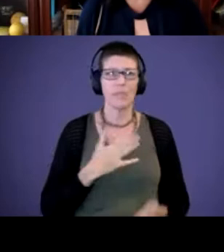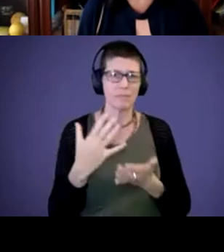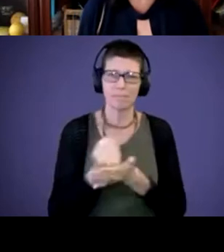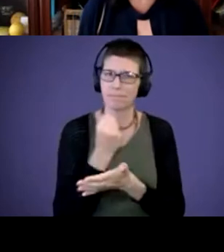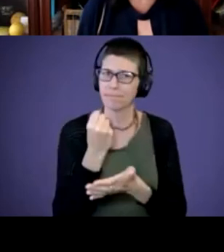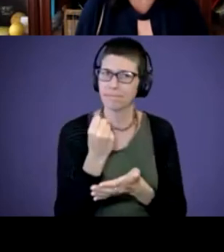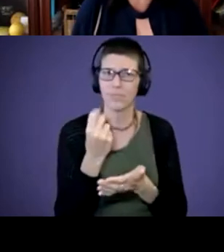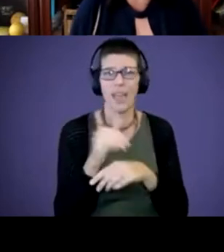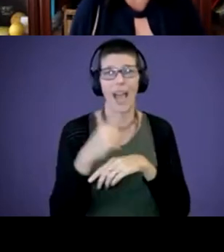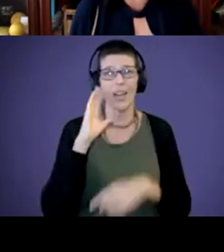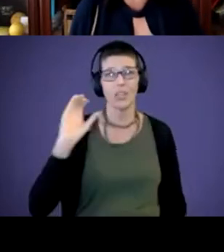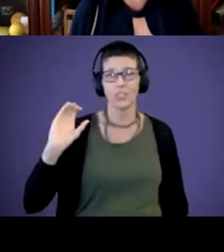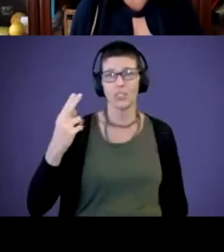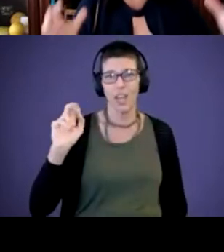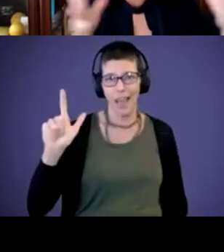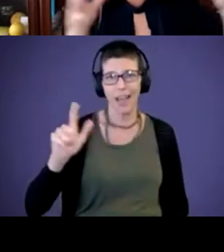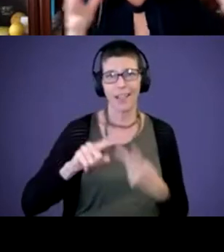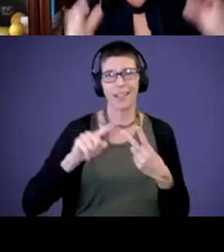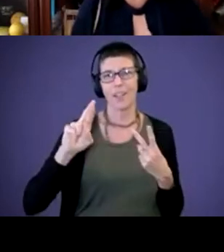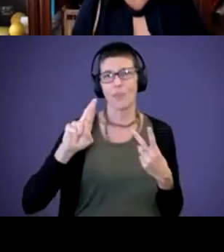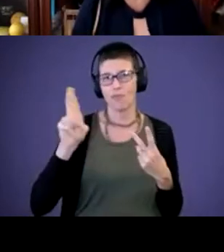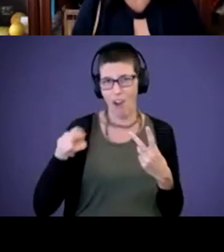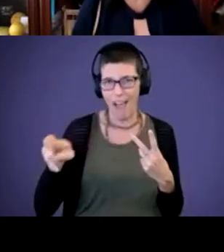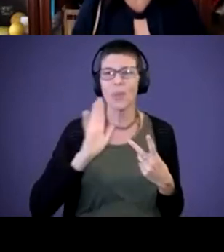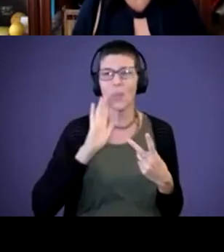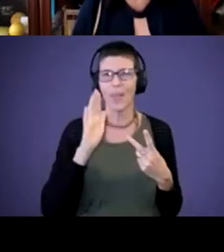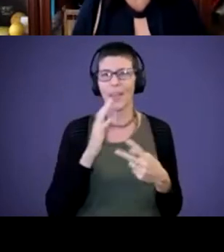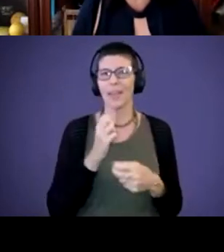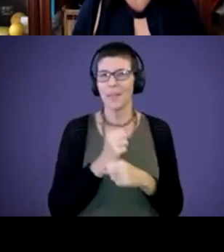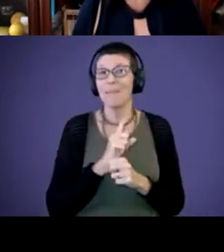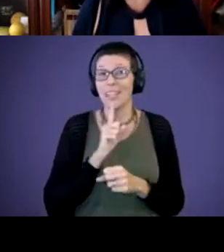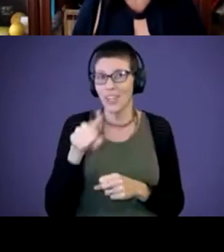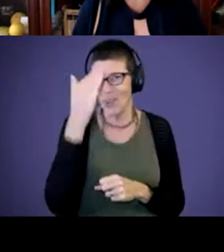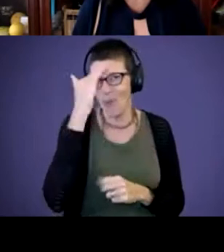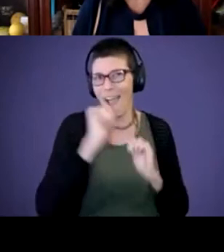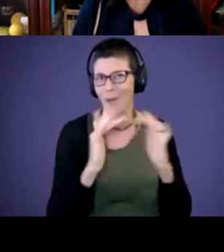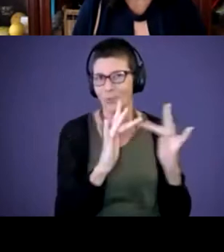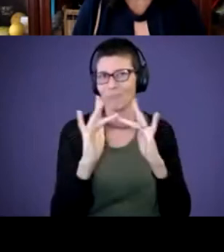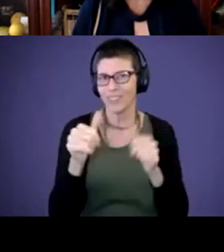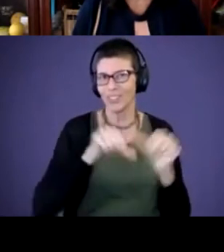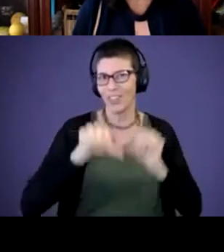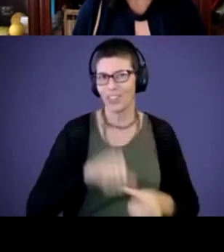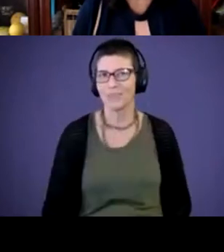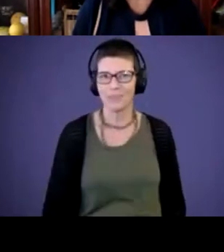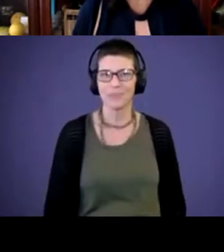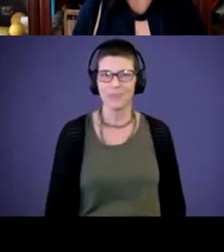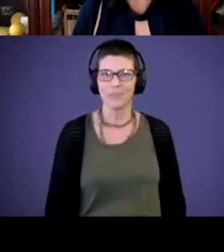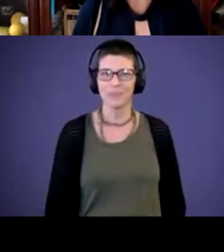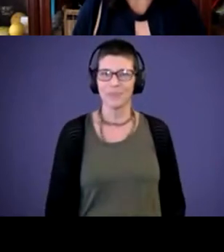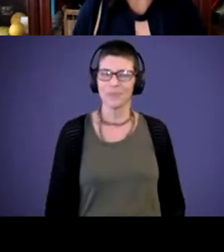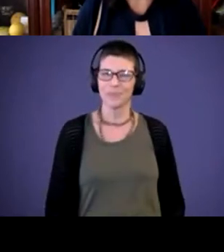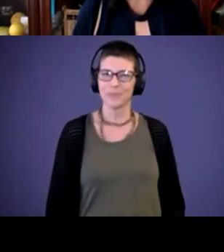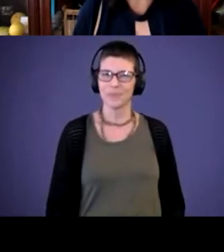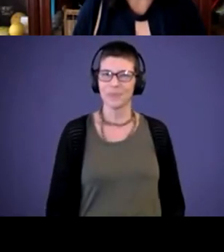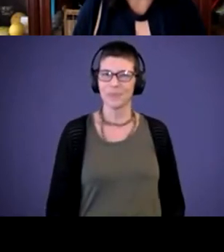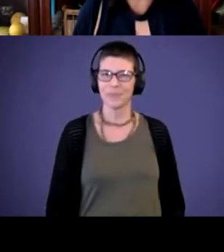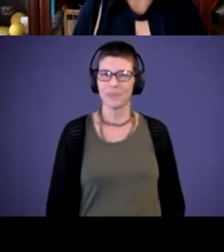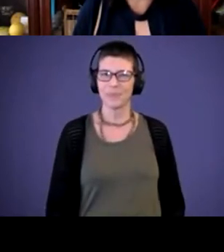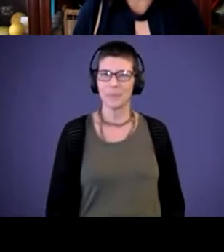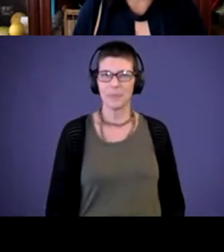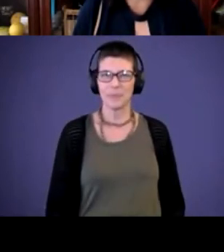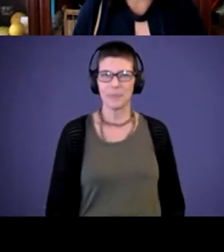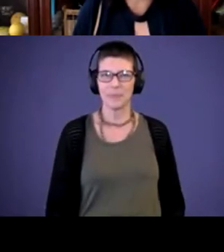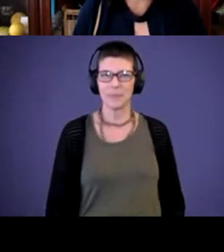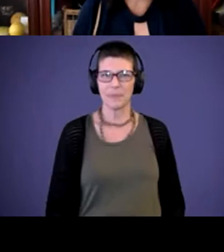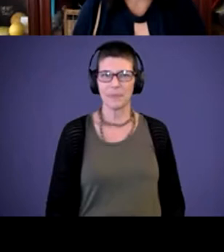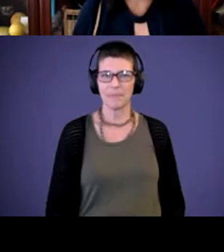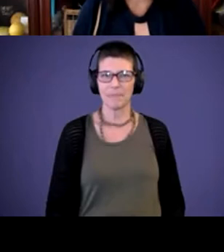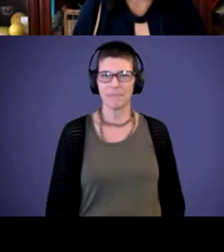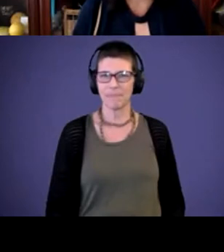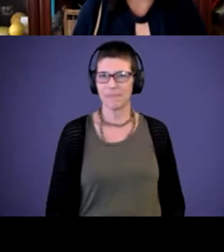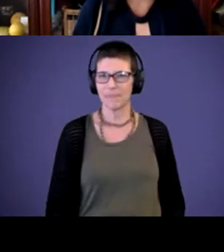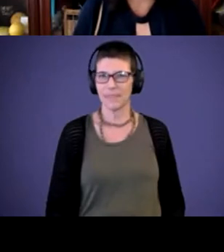Chanel and Roz will be working to make sure that you guys know how to get in touch with each other.